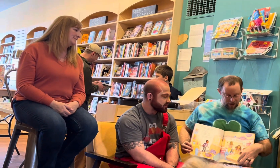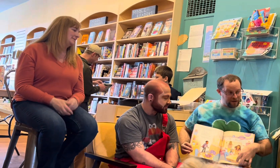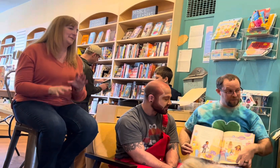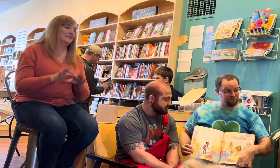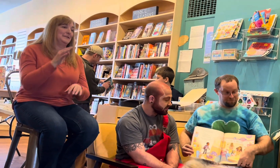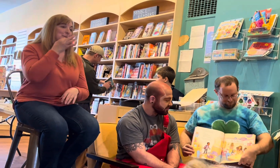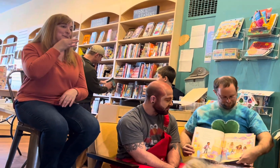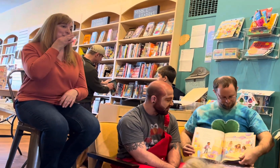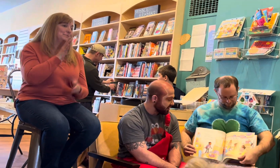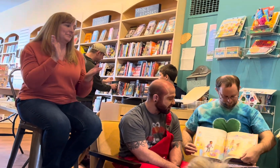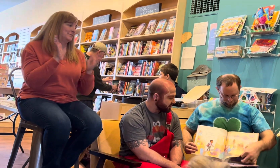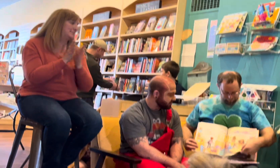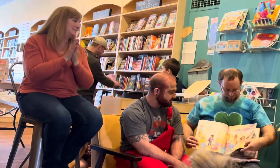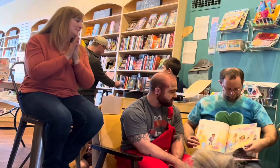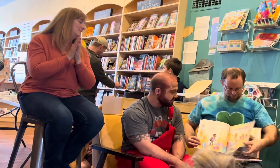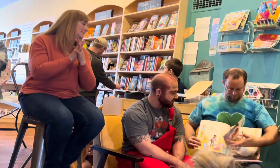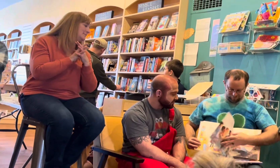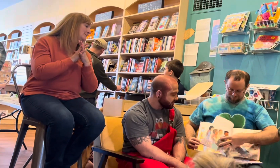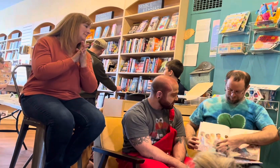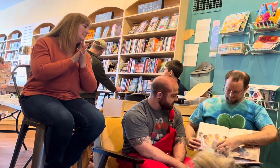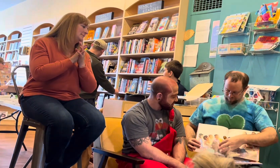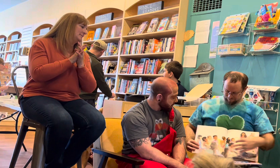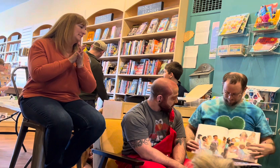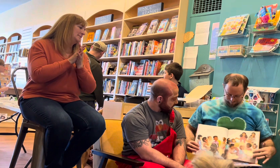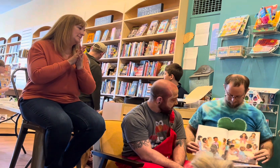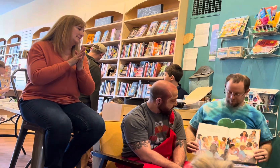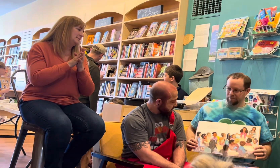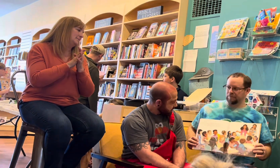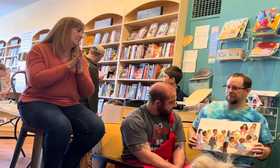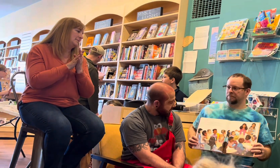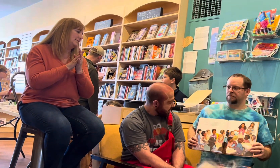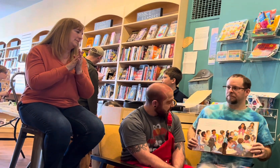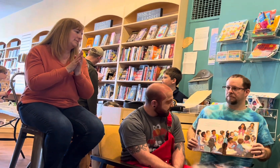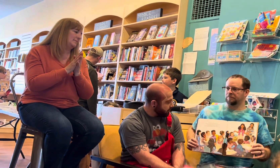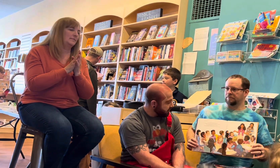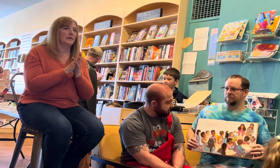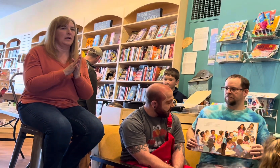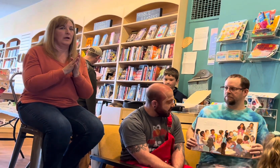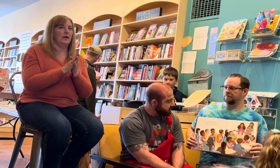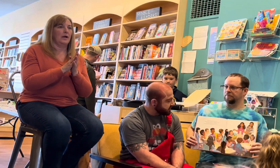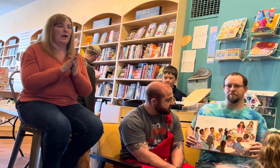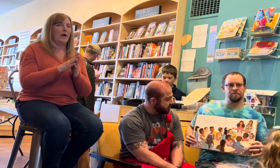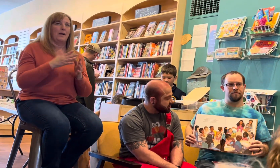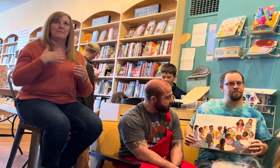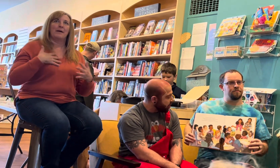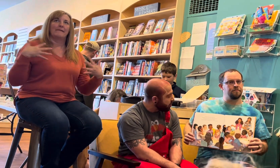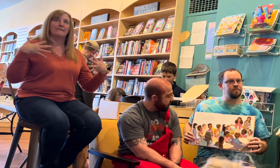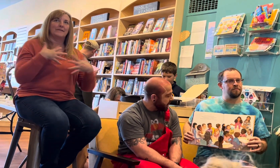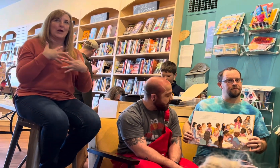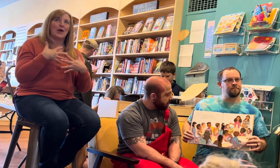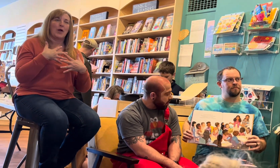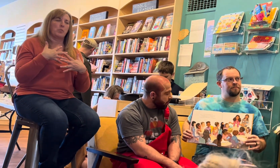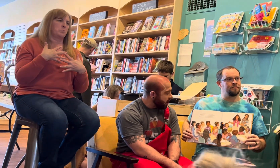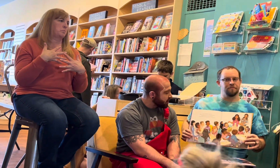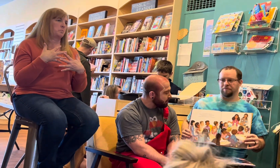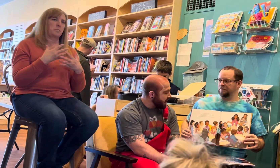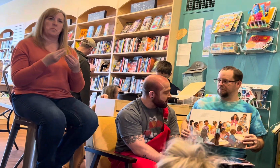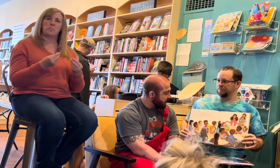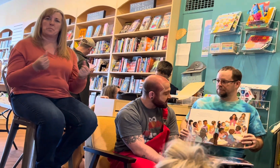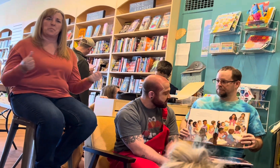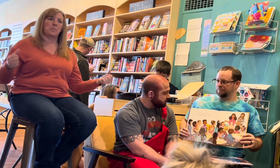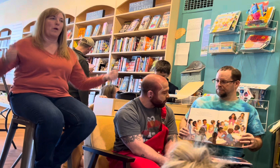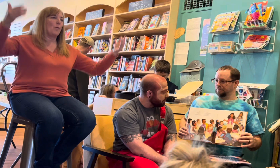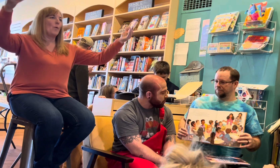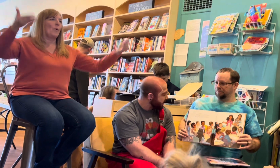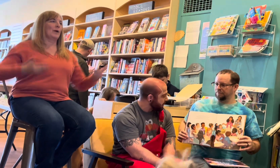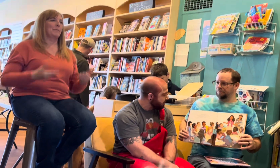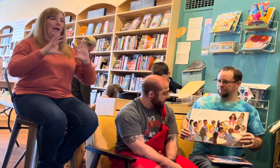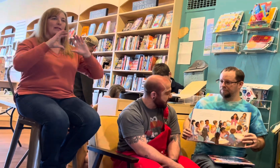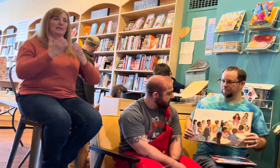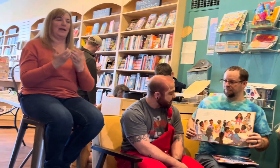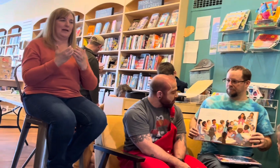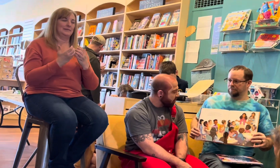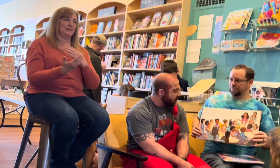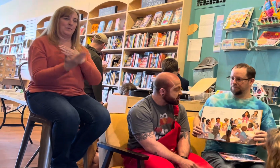Okay. BUSTER: I felt my fears start to go away. "Welcome back class! For morning meeting, we'll all